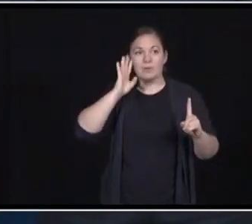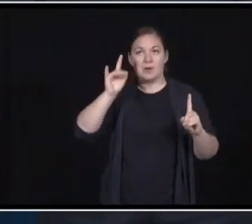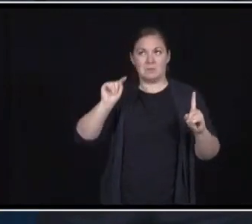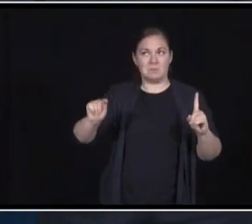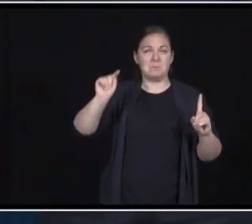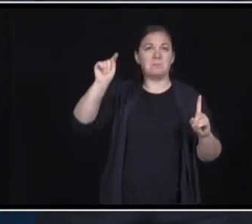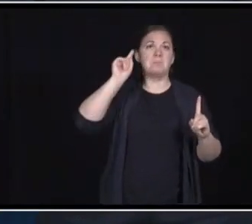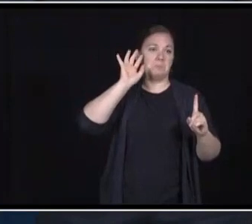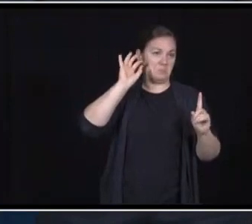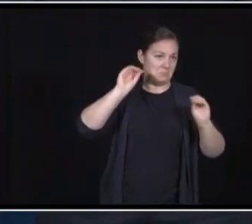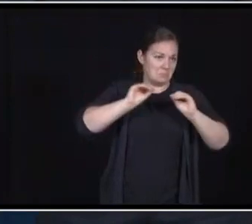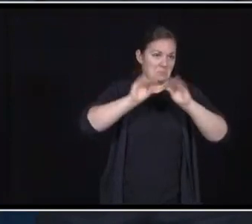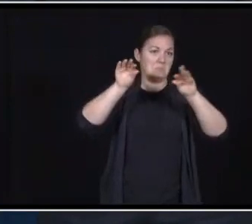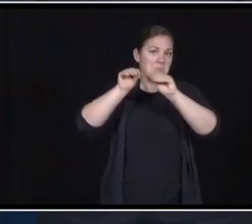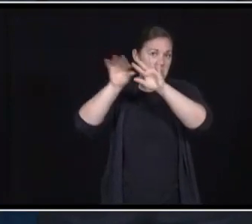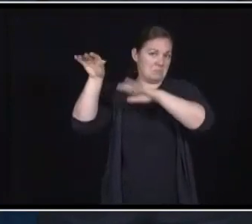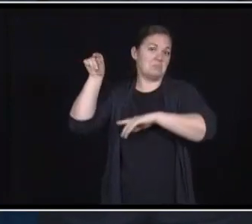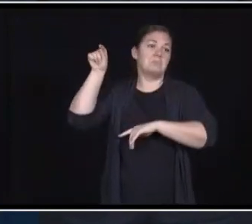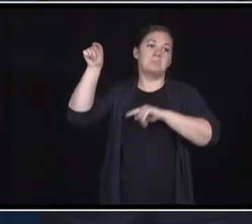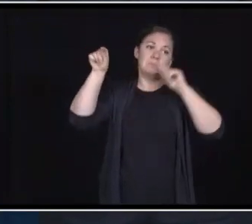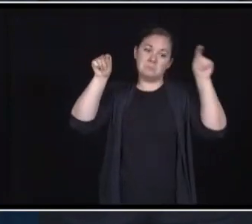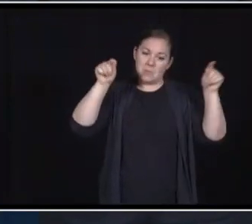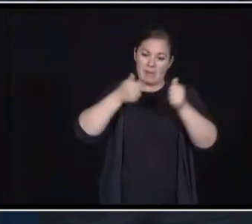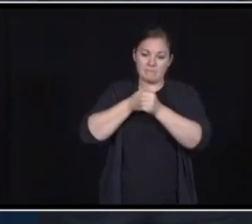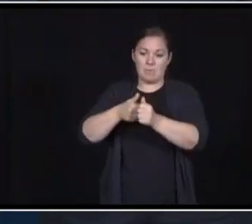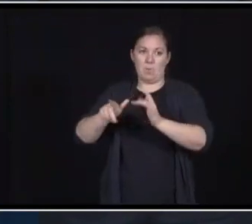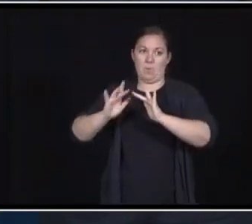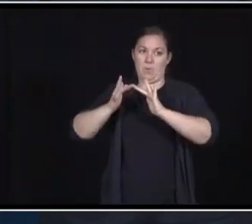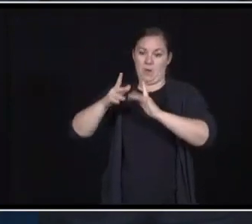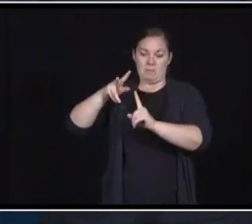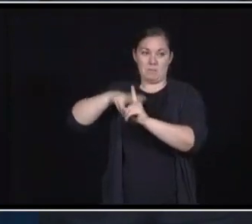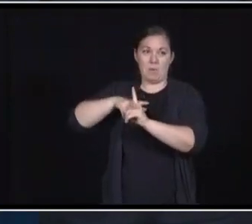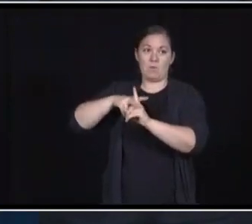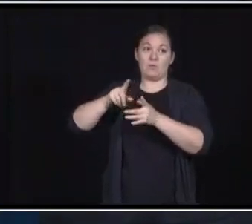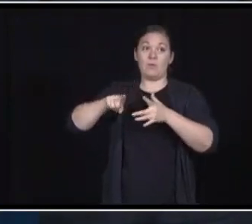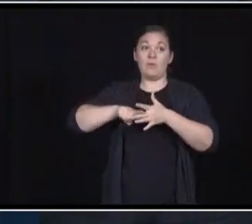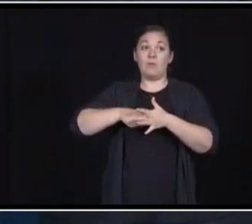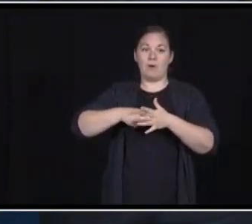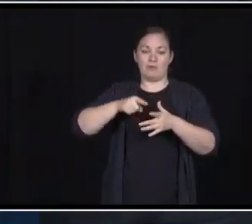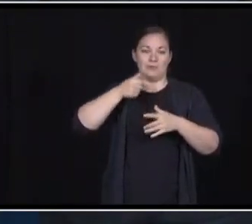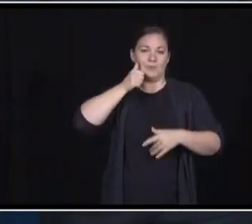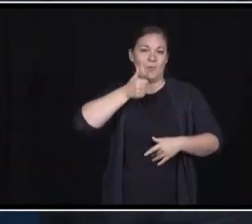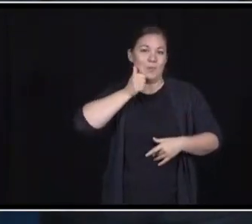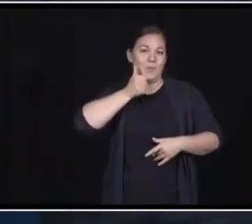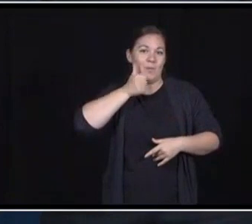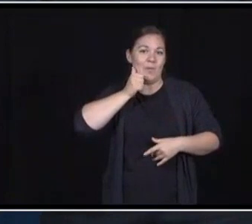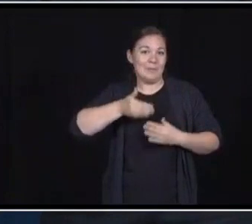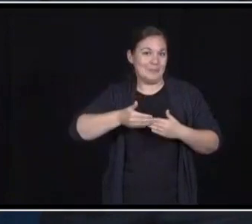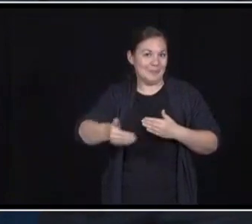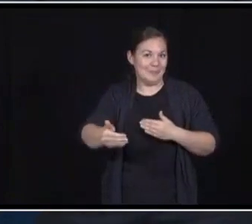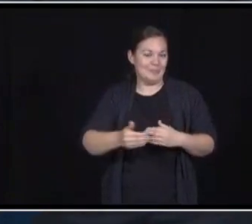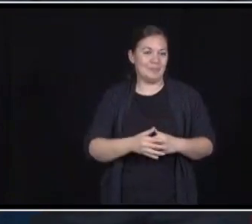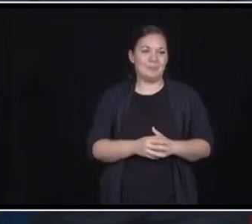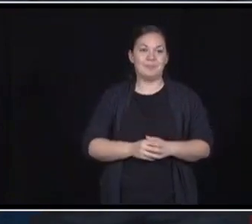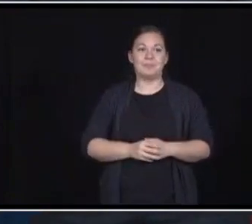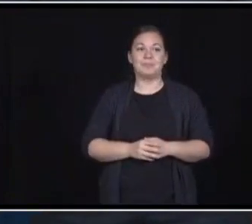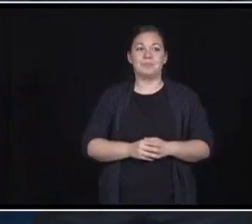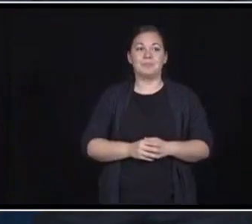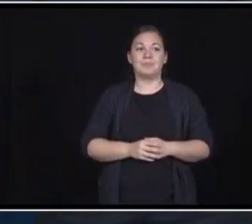test, waiting on the phone for a few hours is no better. That is why we made that change to allow for that